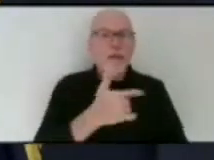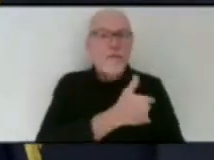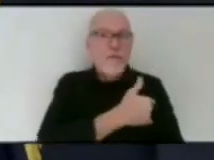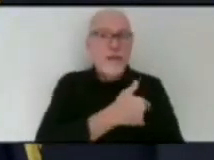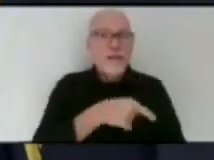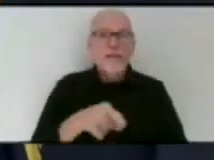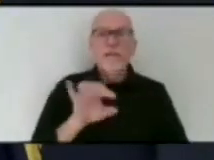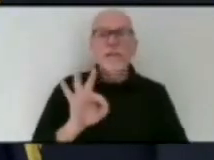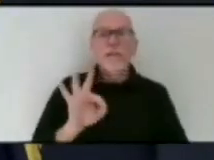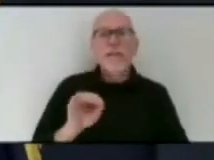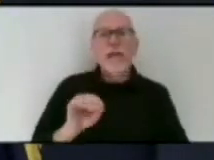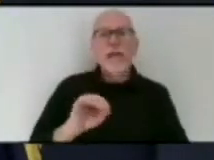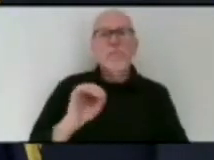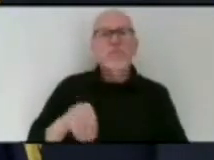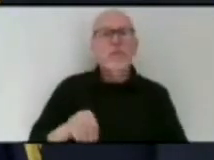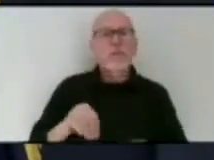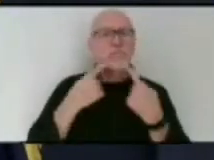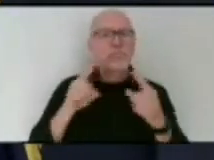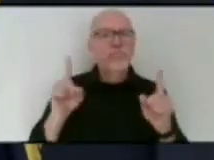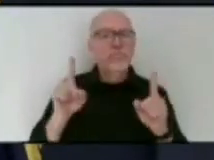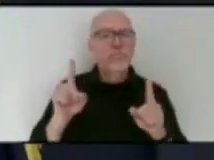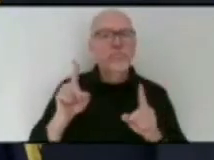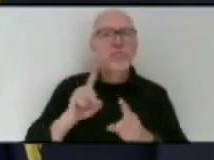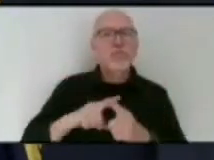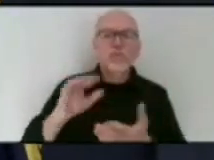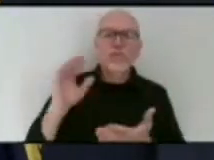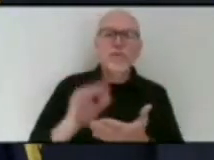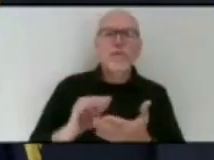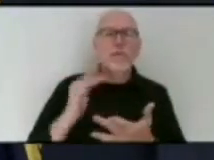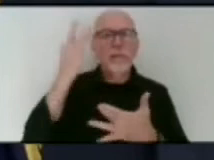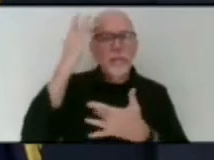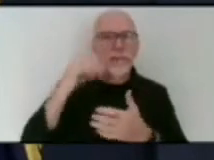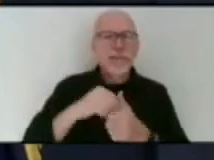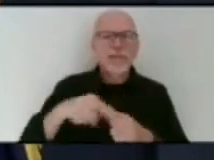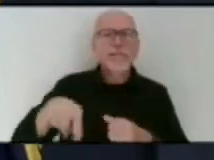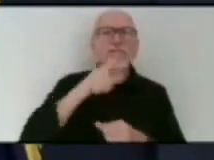effective in preventing disease among trial volunteers. Additionally, no